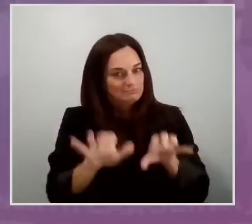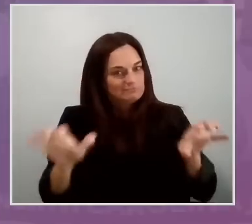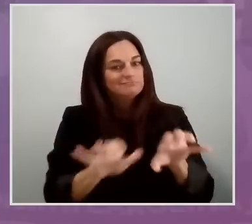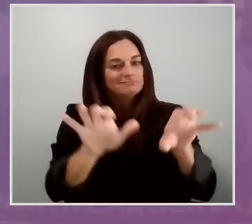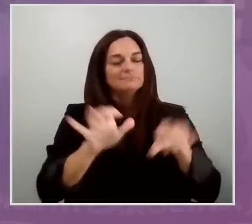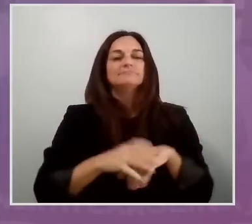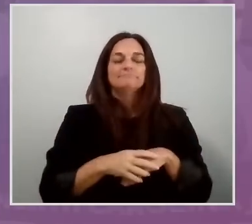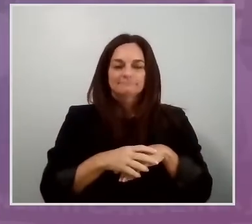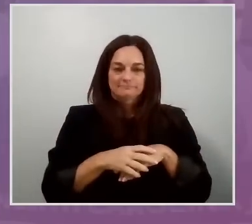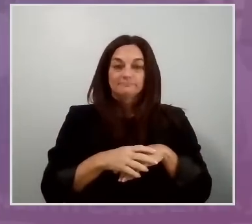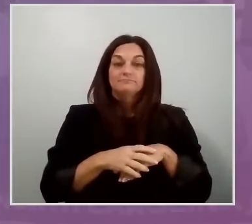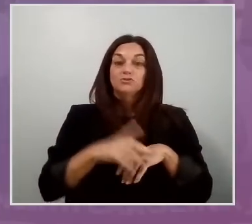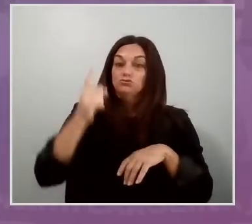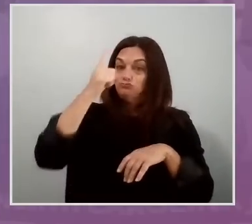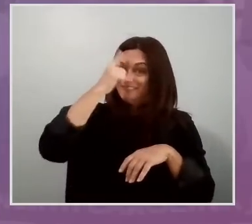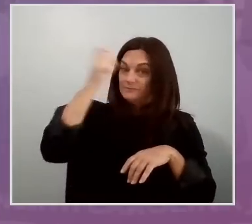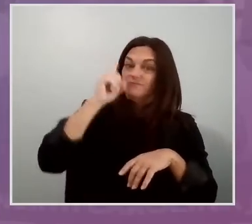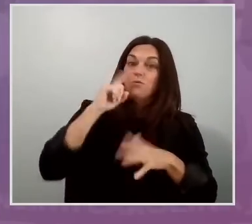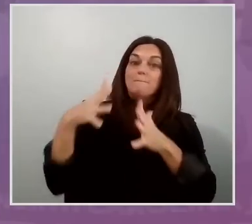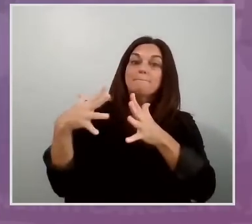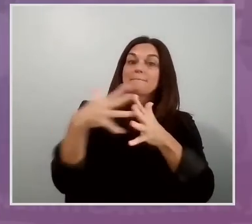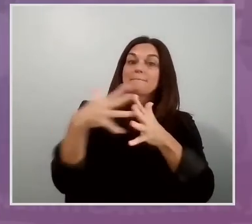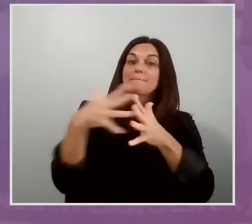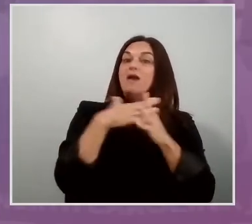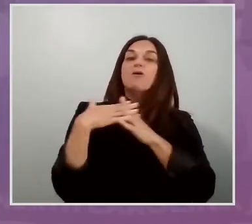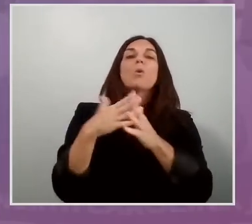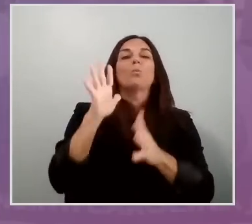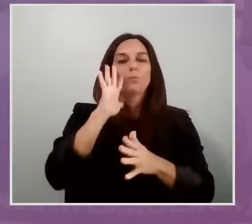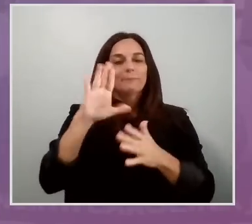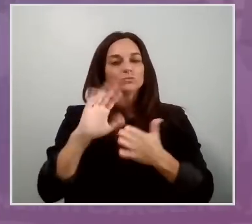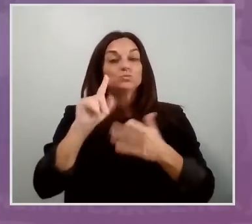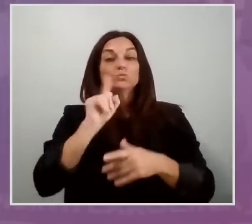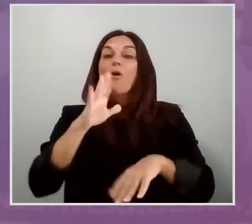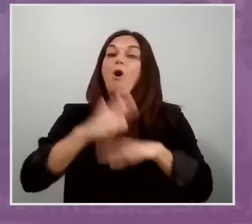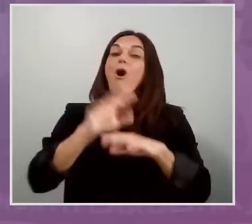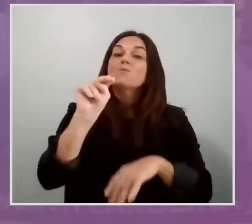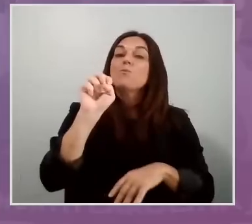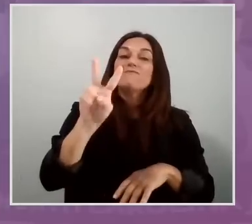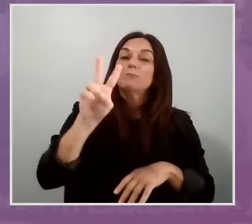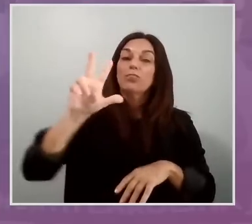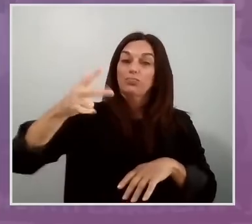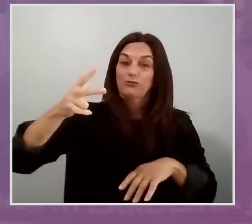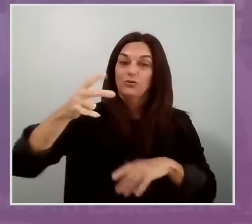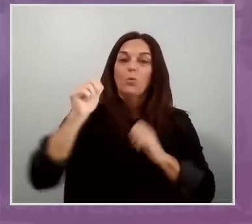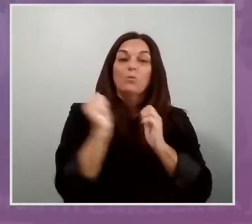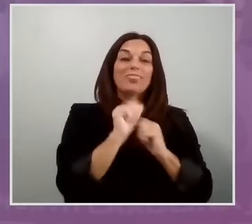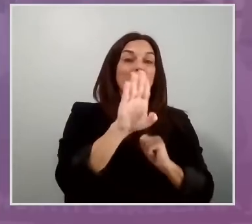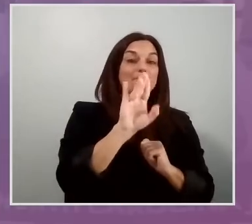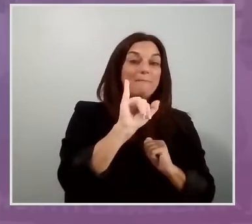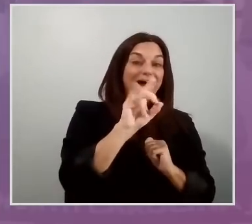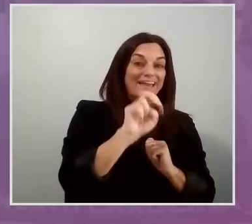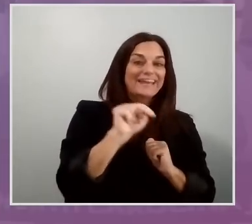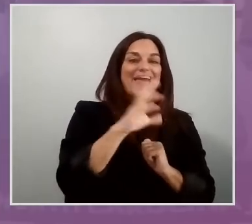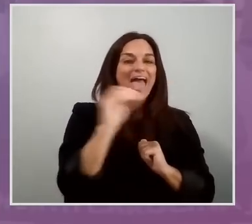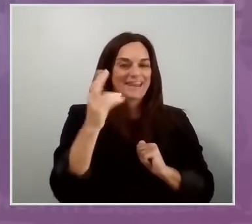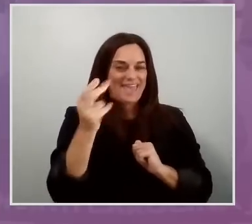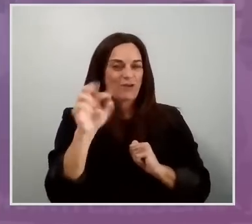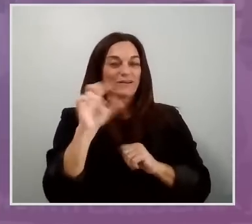BUT WITH FAITH AND BELIEF WE HAVE TO PUT IT INTO ACTION. AND SO DREAMS FOR AMERICA WILL